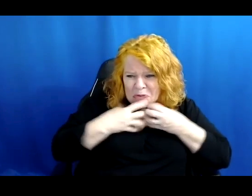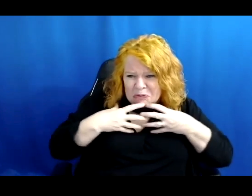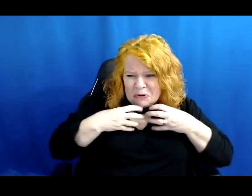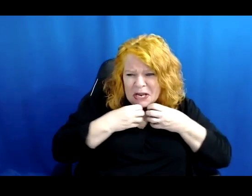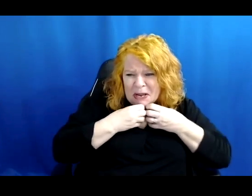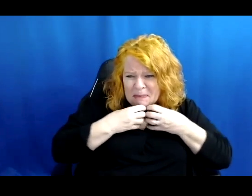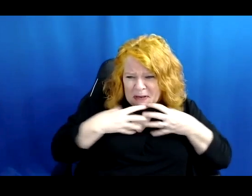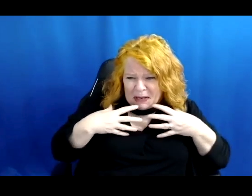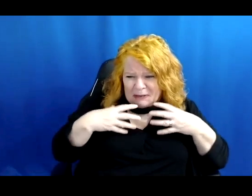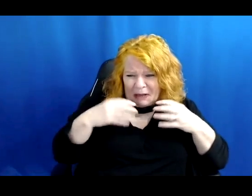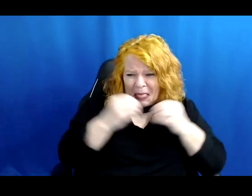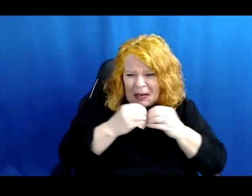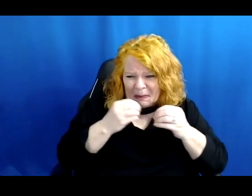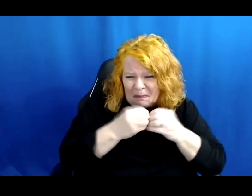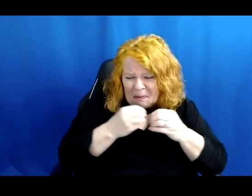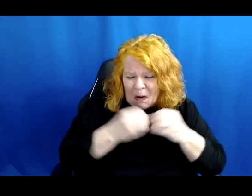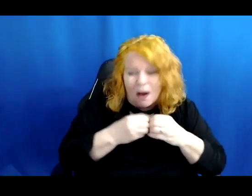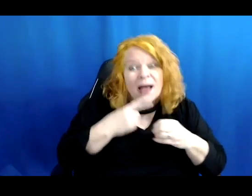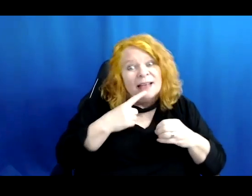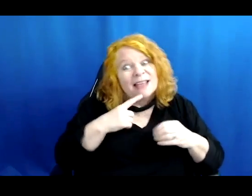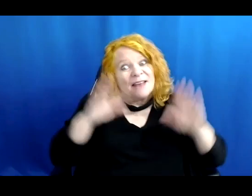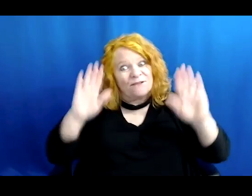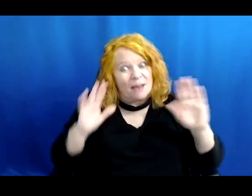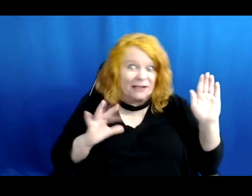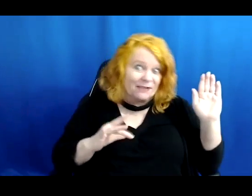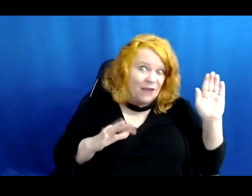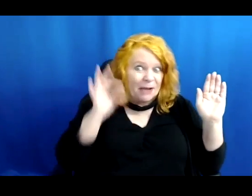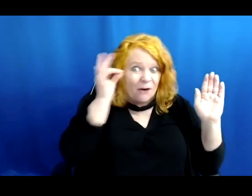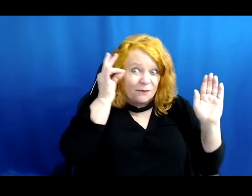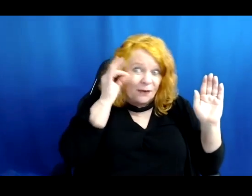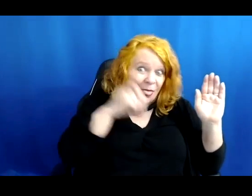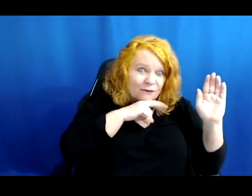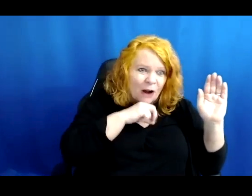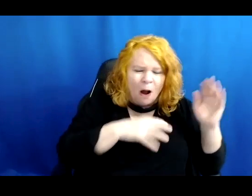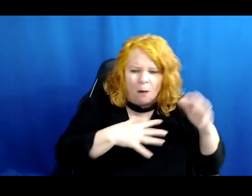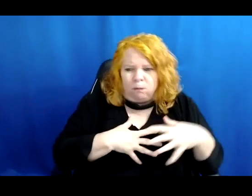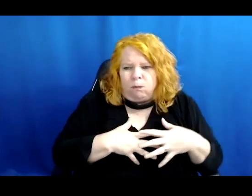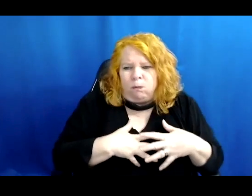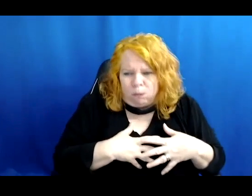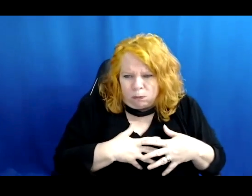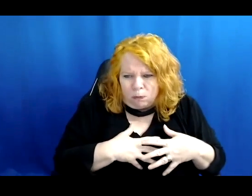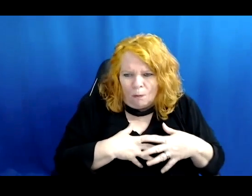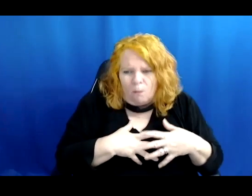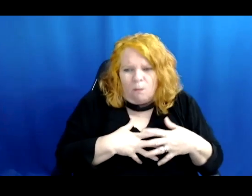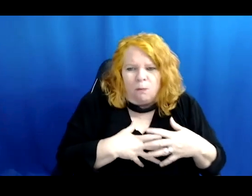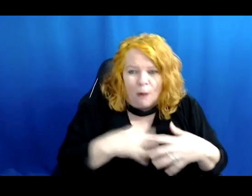said Fabulously Fabulous Fabiano the Frog. “I think I need to Ribbit.”